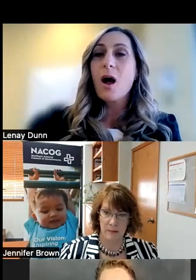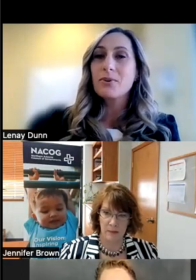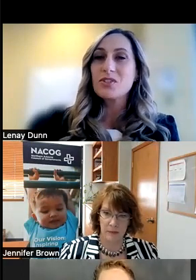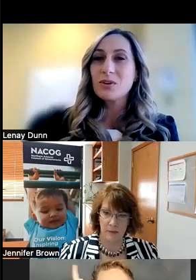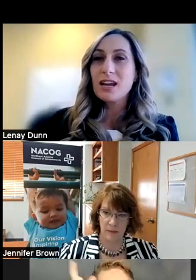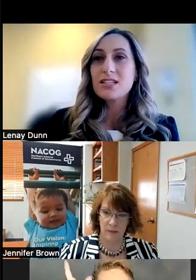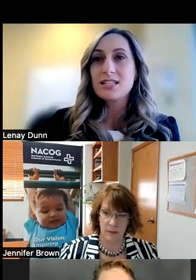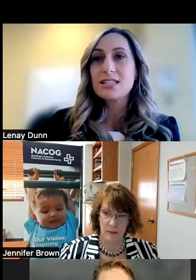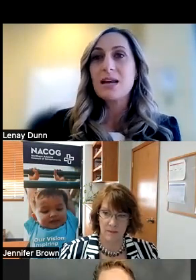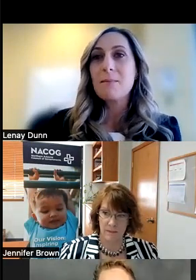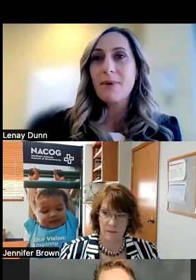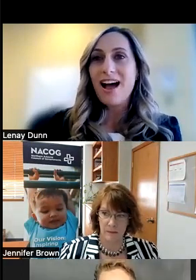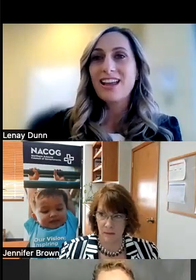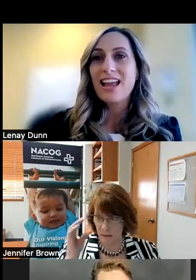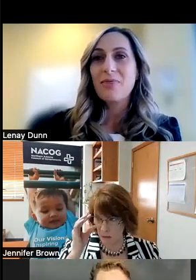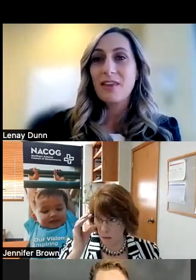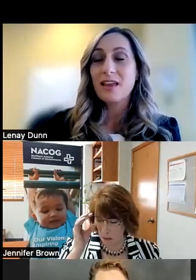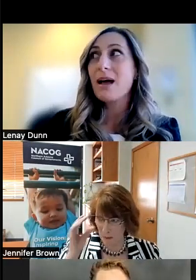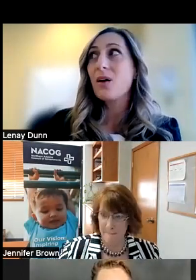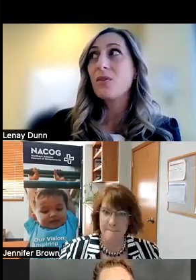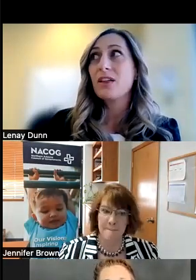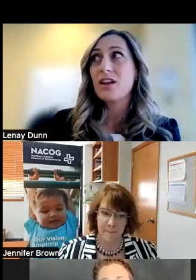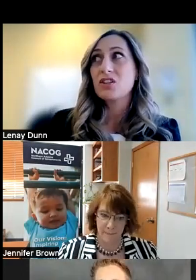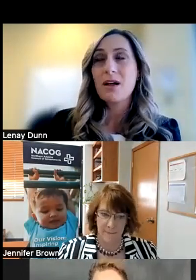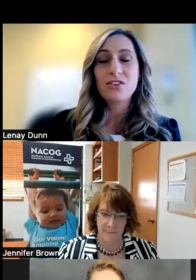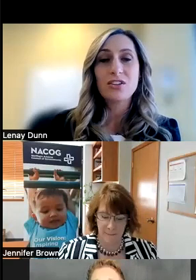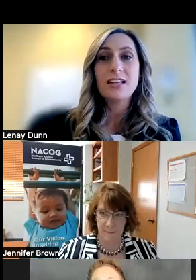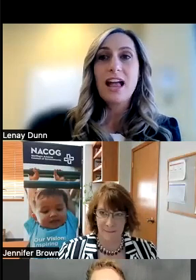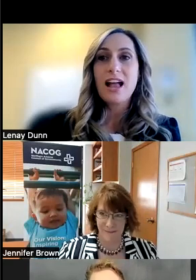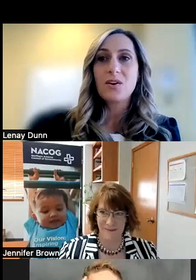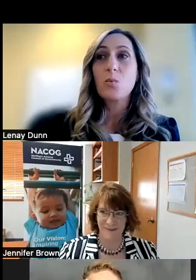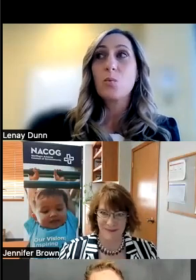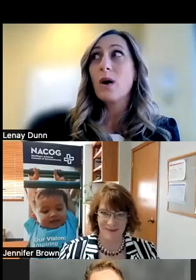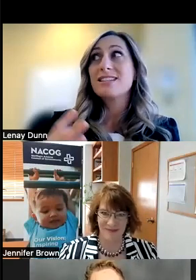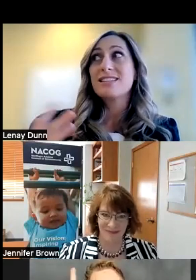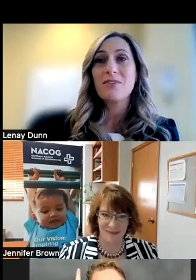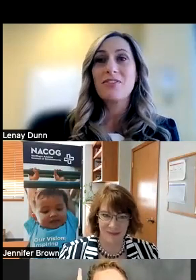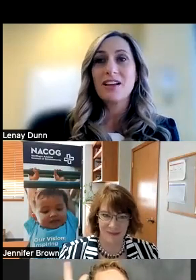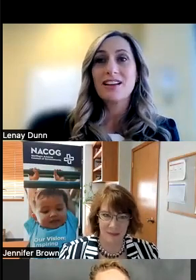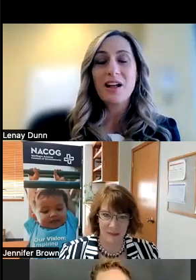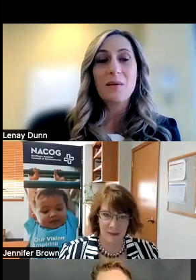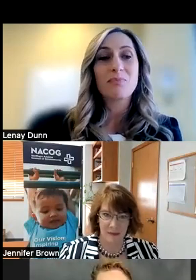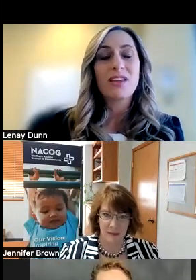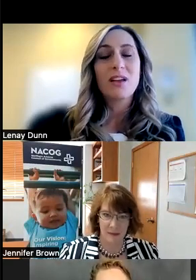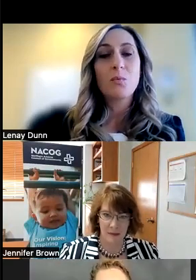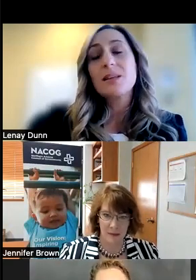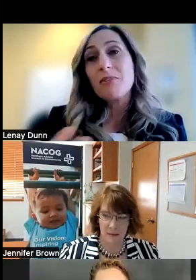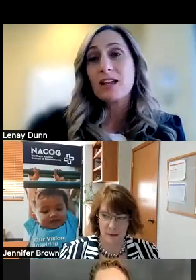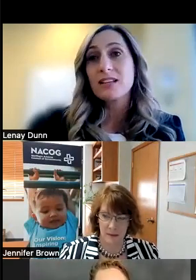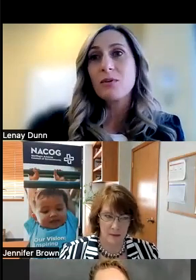opportunity to step back and think about the logic model and what some of the things you